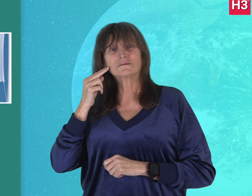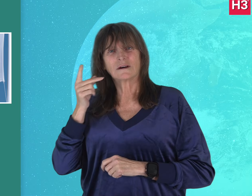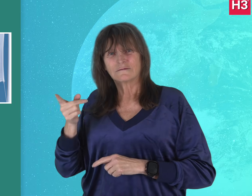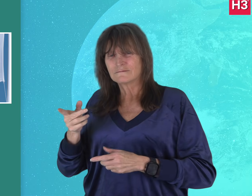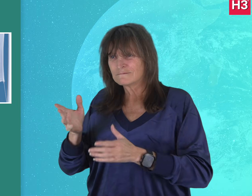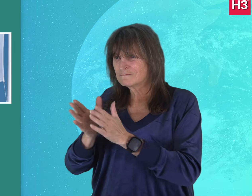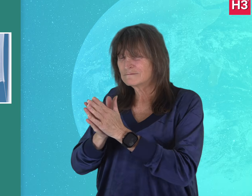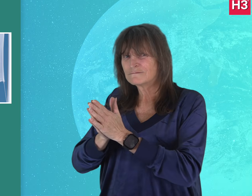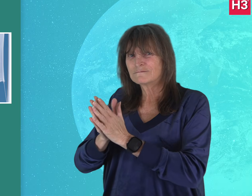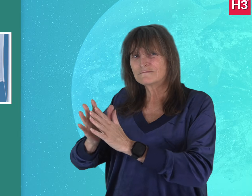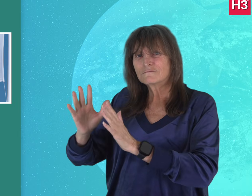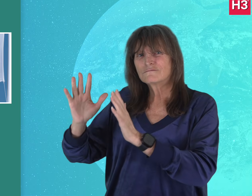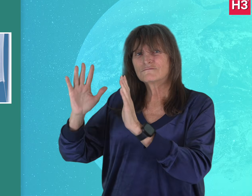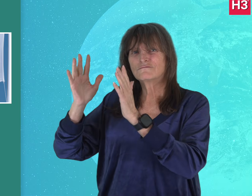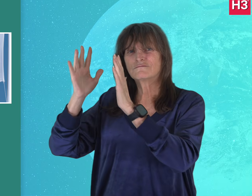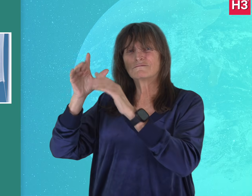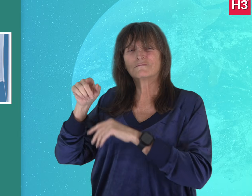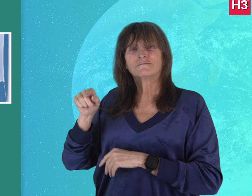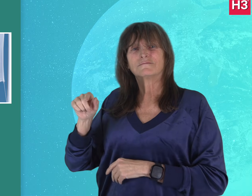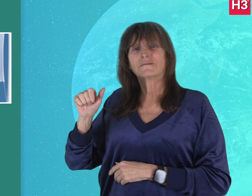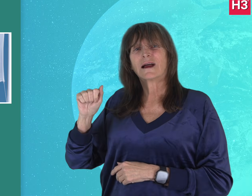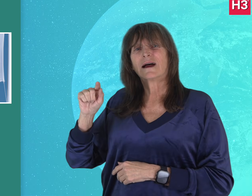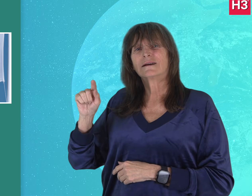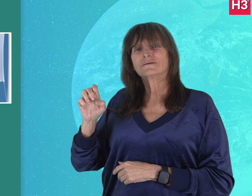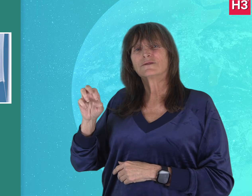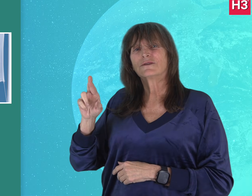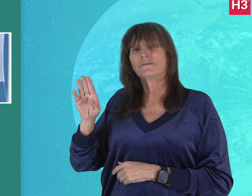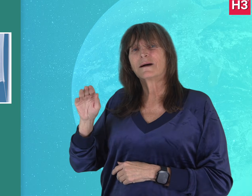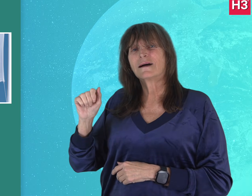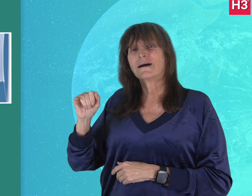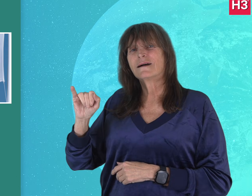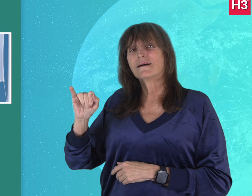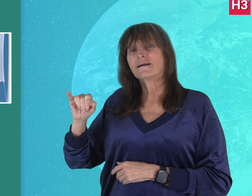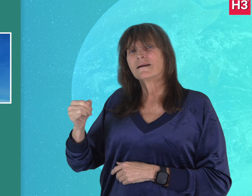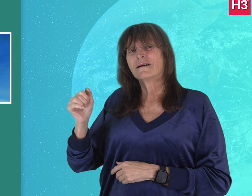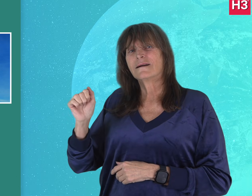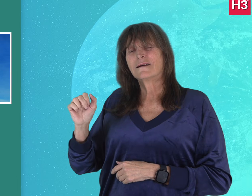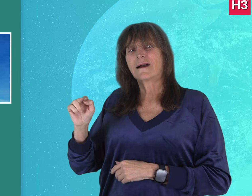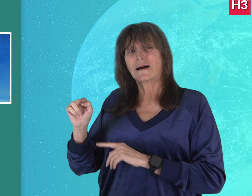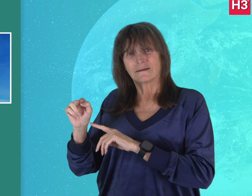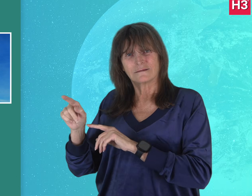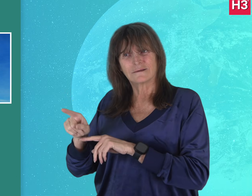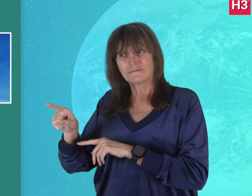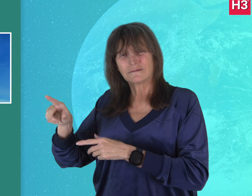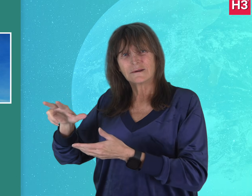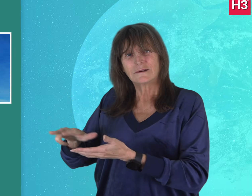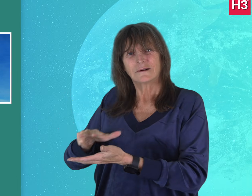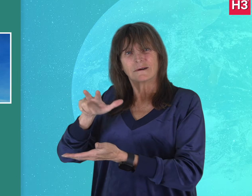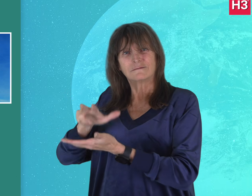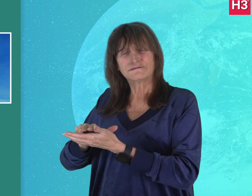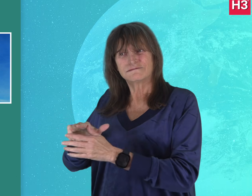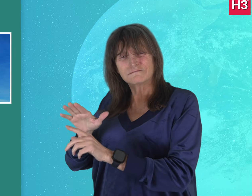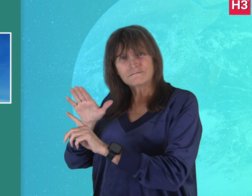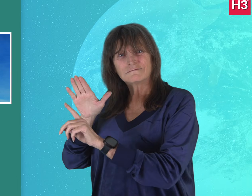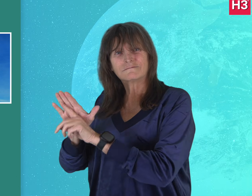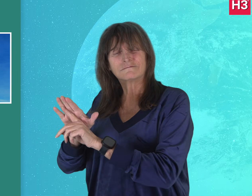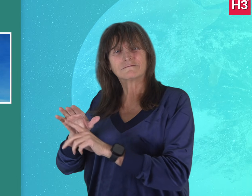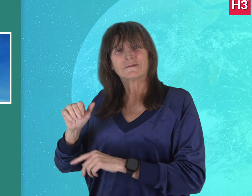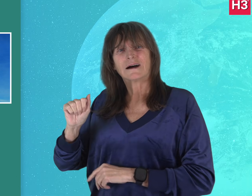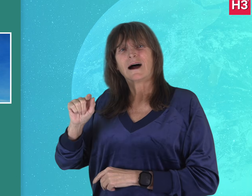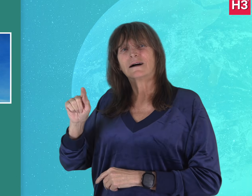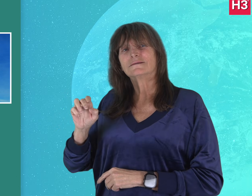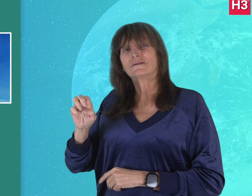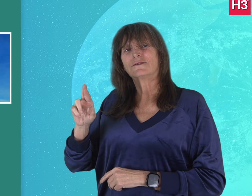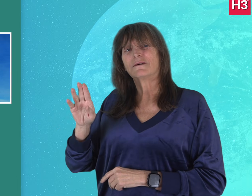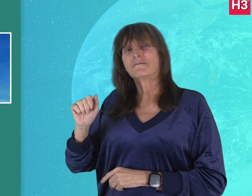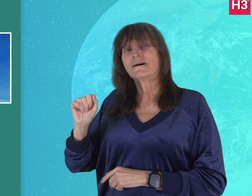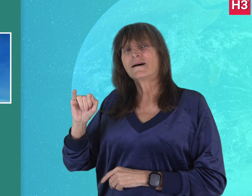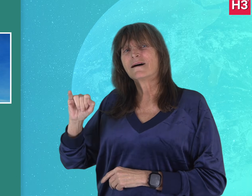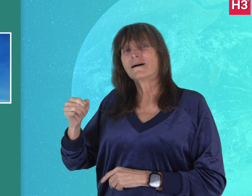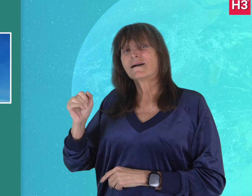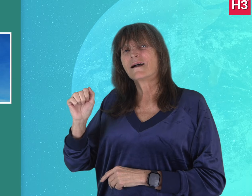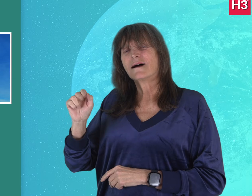of the Deaf also praised Azerbaijan for officially recognizing